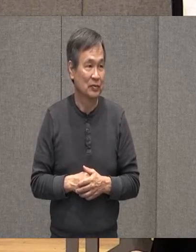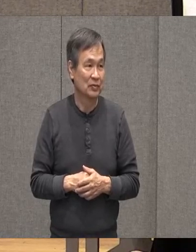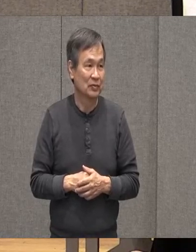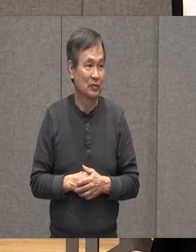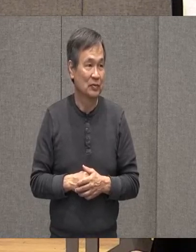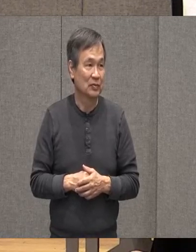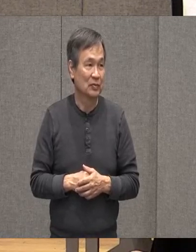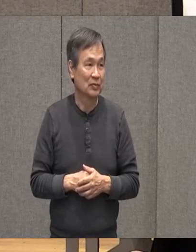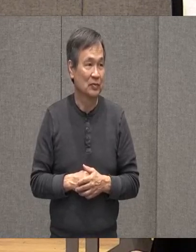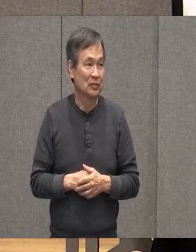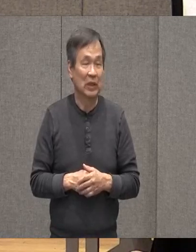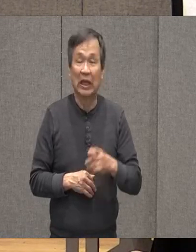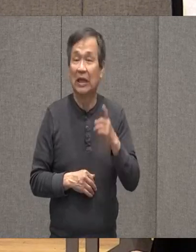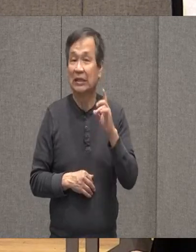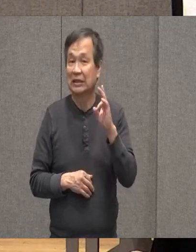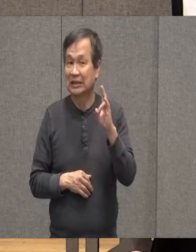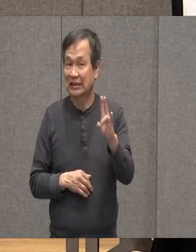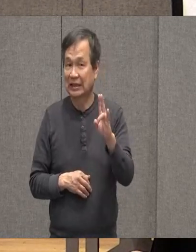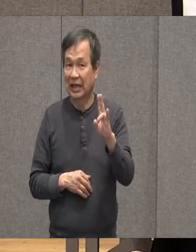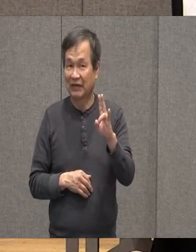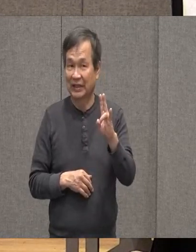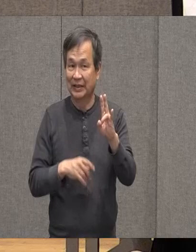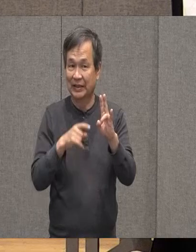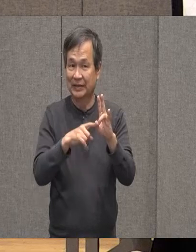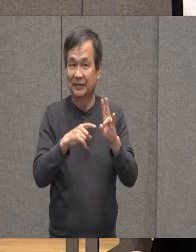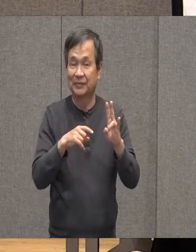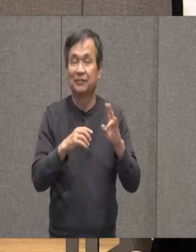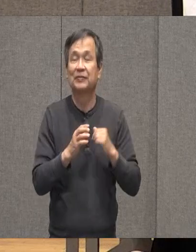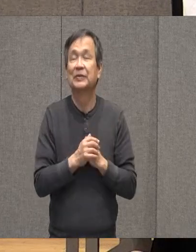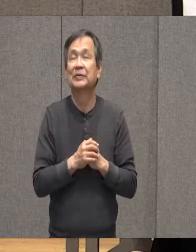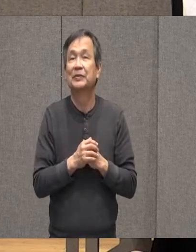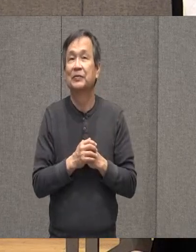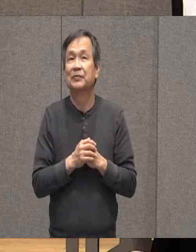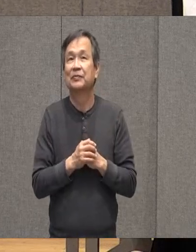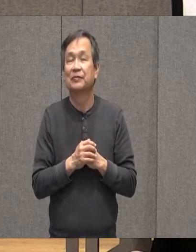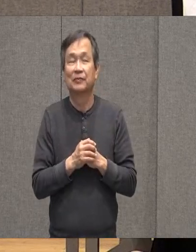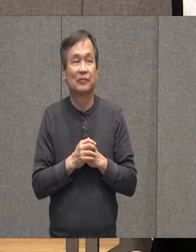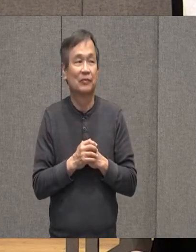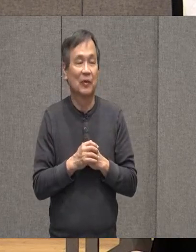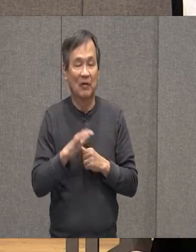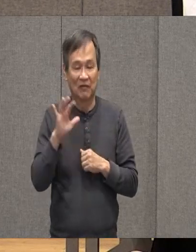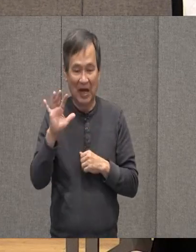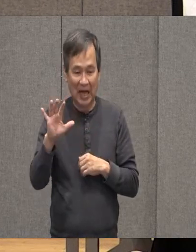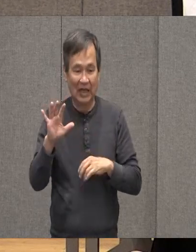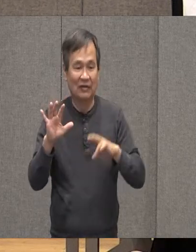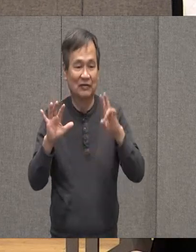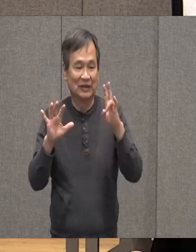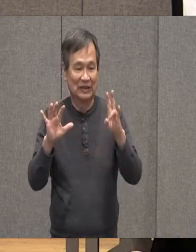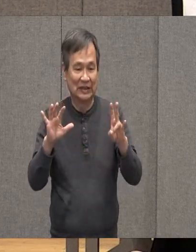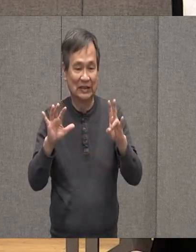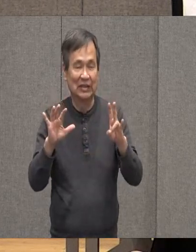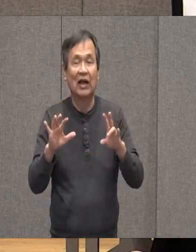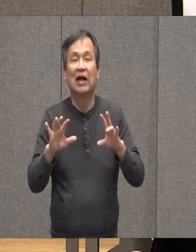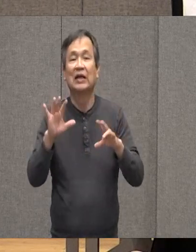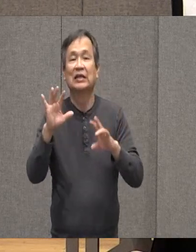I landed on a seven of Hearts. So I'm gonna do, I'm gonna do multiplication one. I'm going to do seven times five,